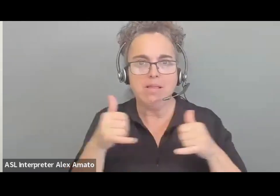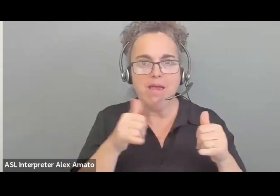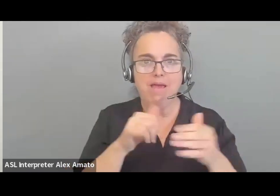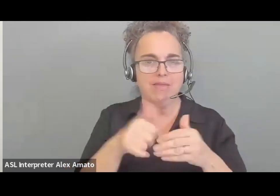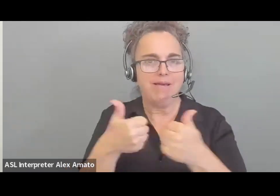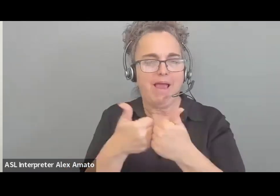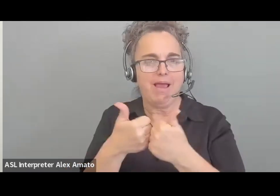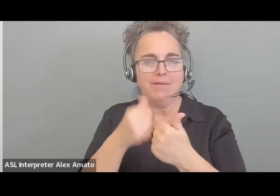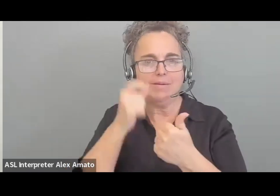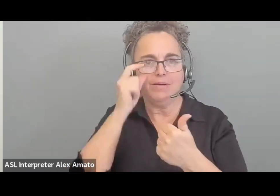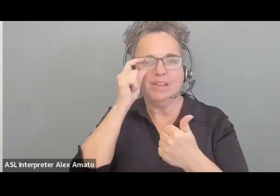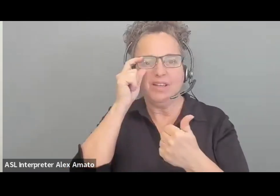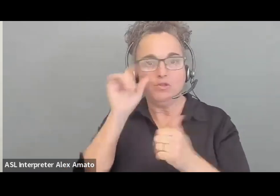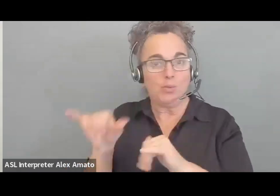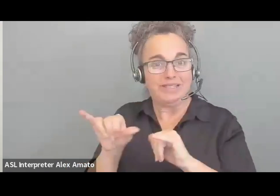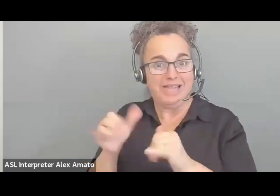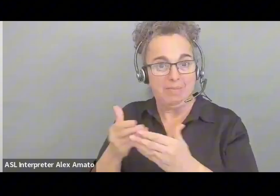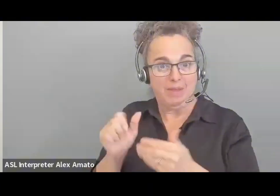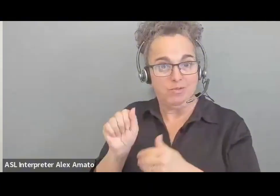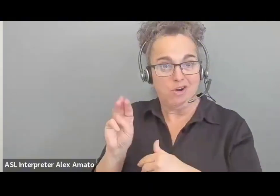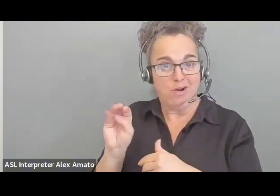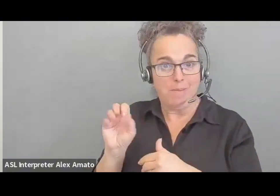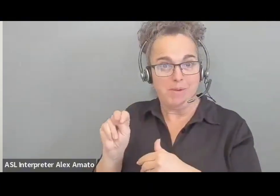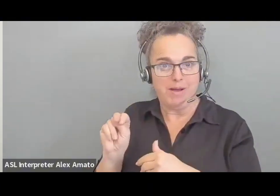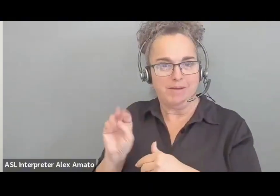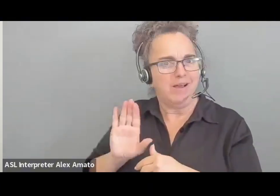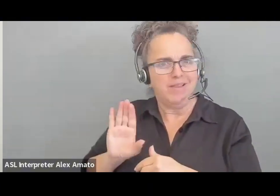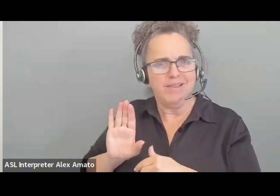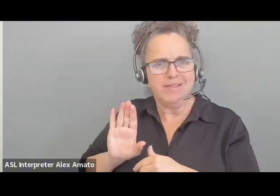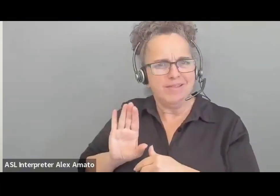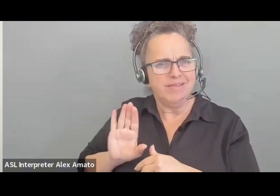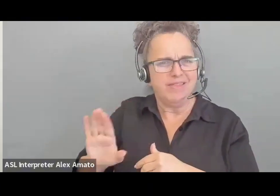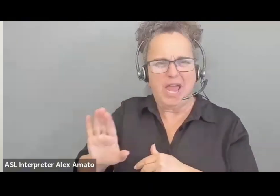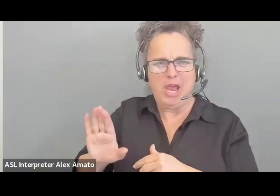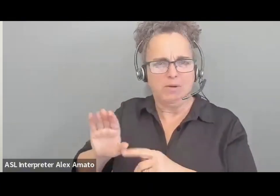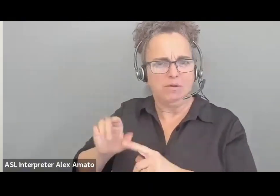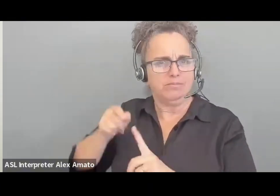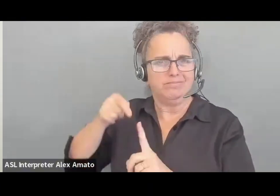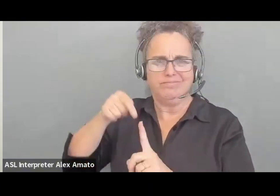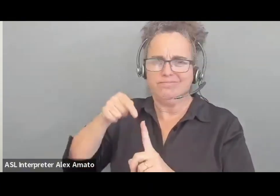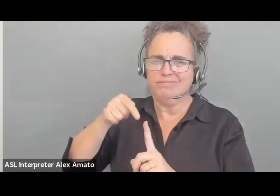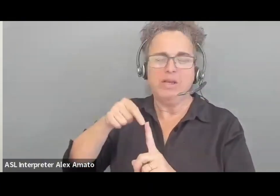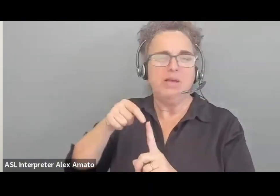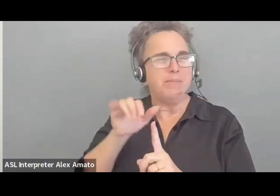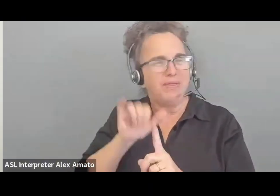that in the same way Arman did, they're monolithic in a way that's really hard to move. But what we are now seeing is